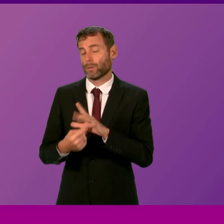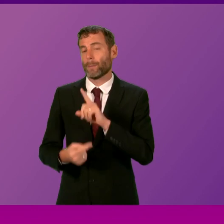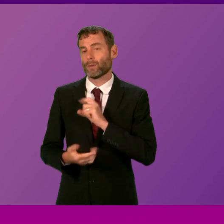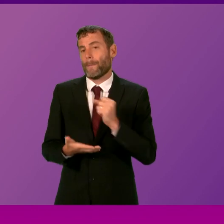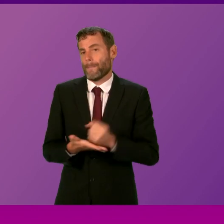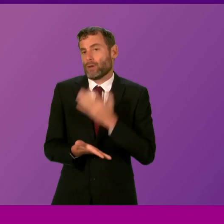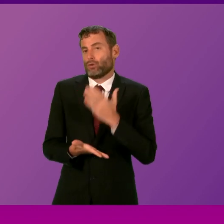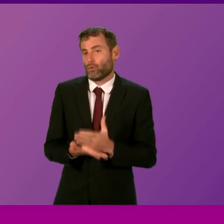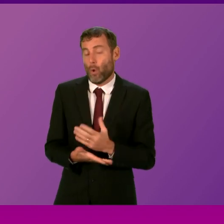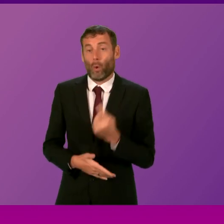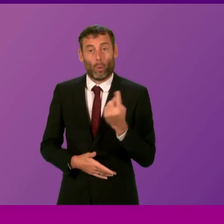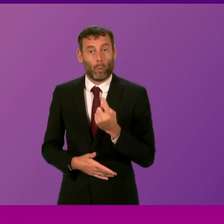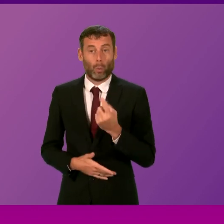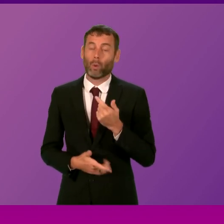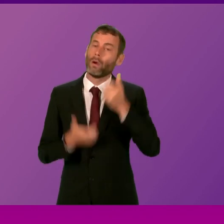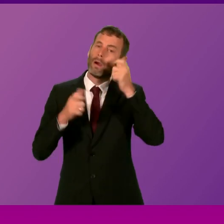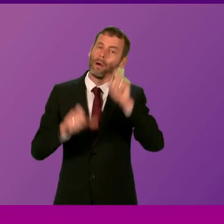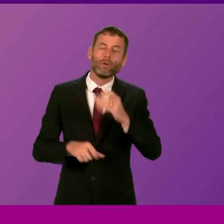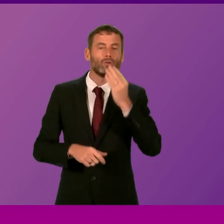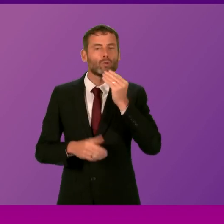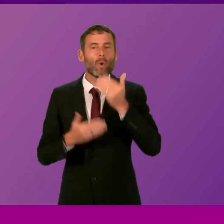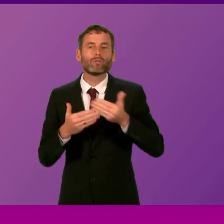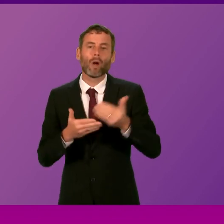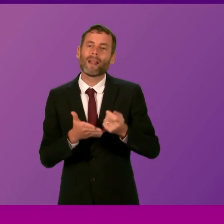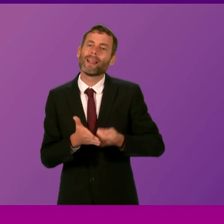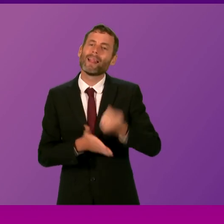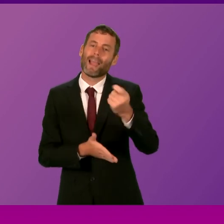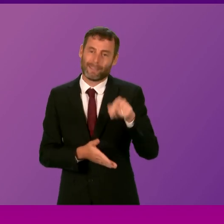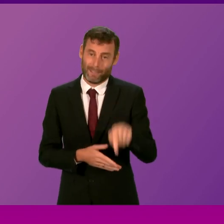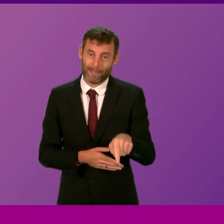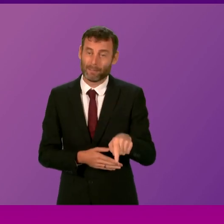is ensuring that whoever is using a short-term let, in whatever sector,